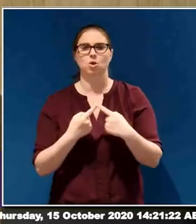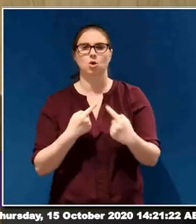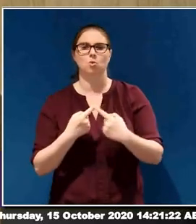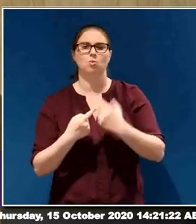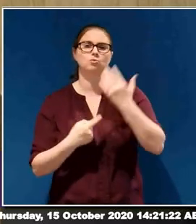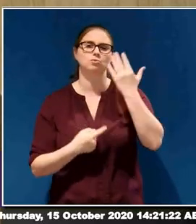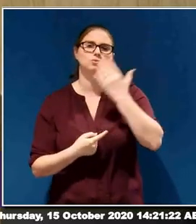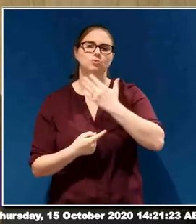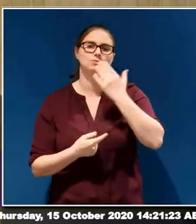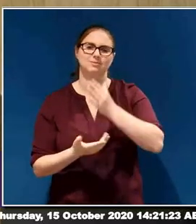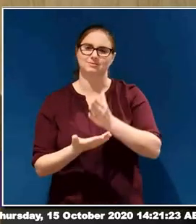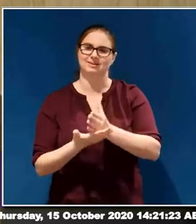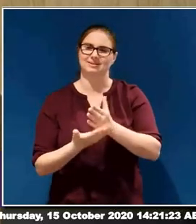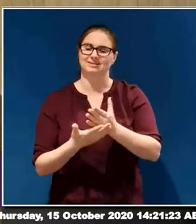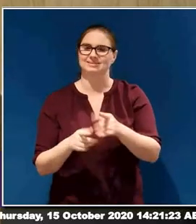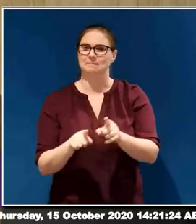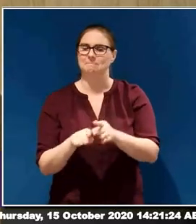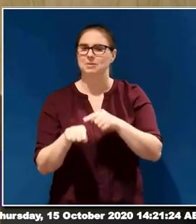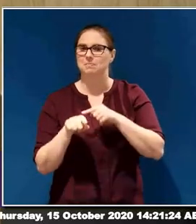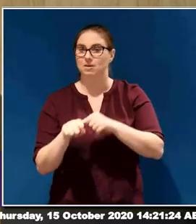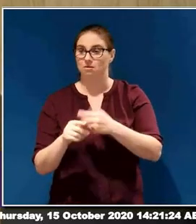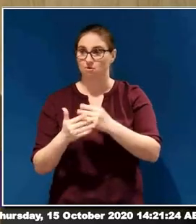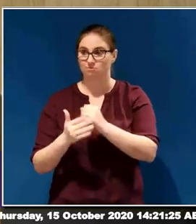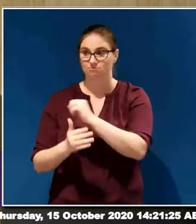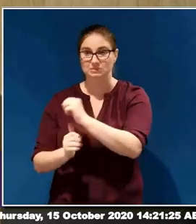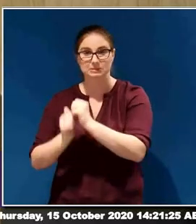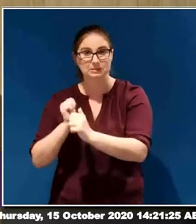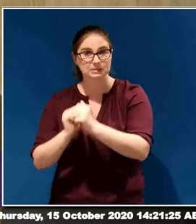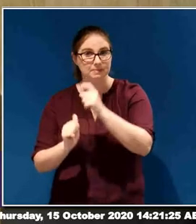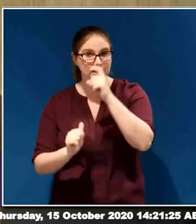So I would usually take their first choice and then I would approach the